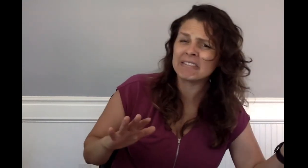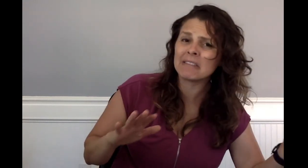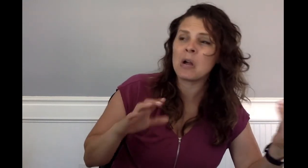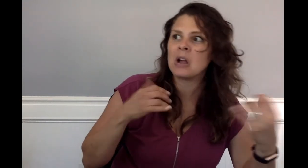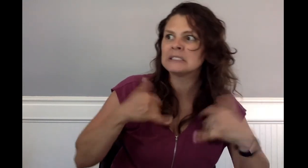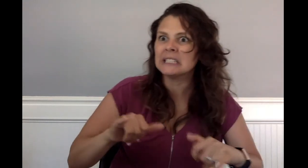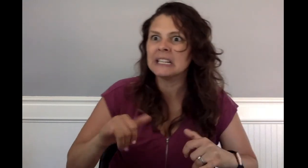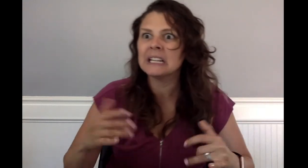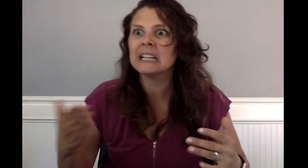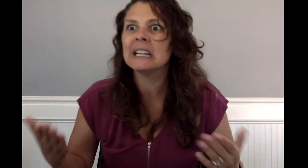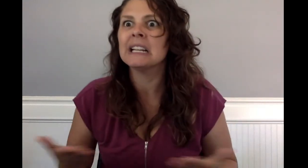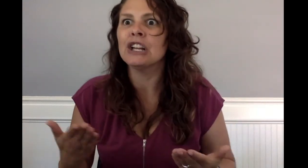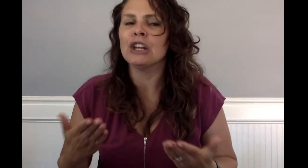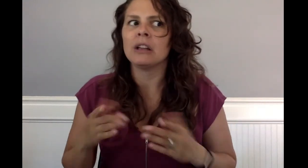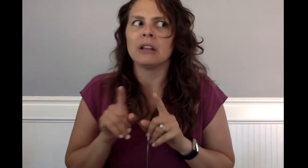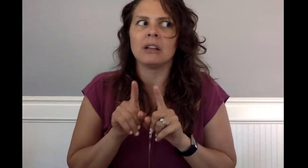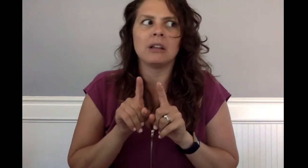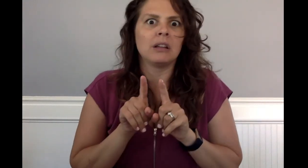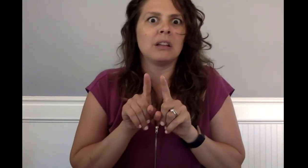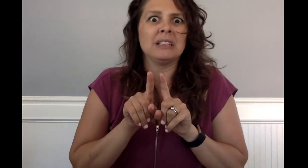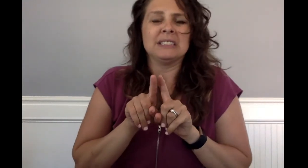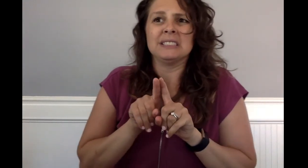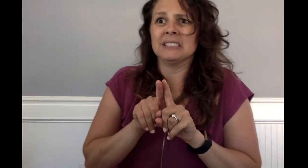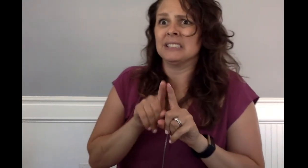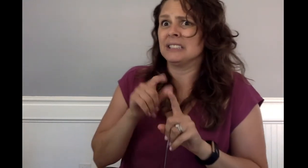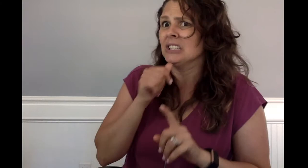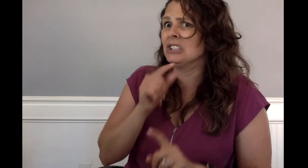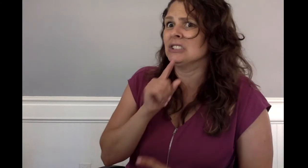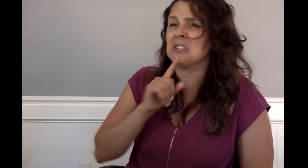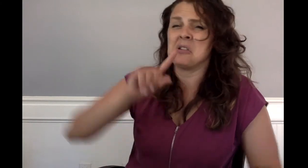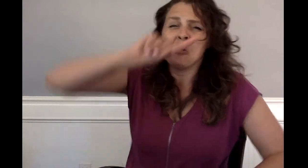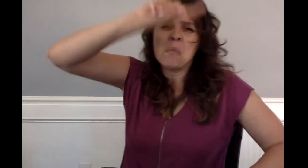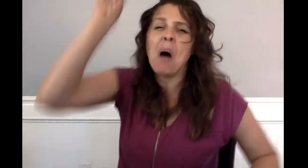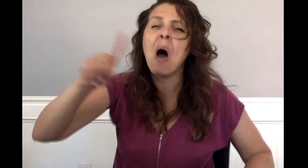Or—Charlie and Frog moved closer together— Dex and Ray are here.